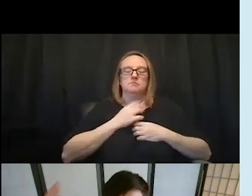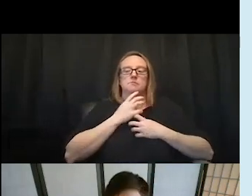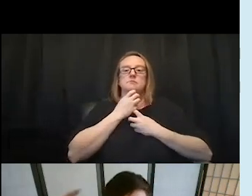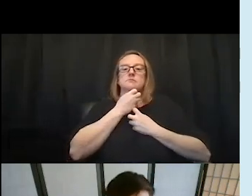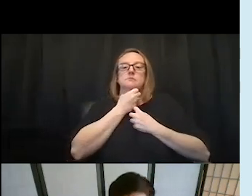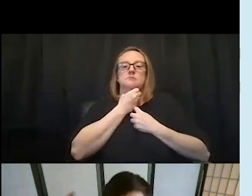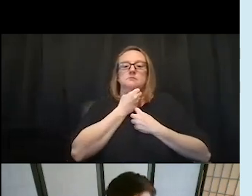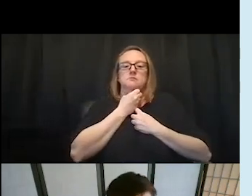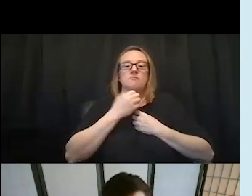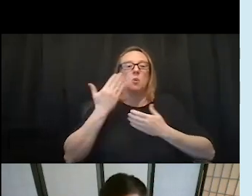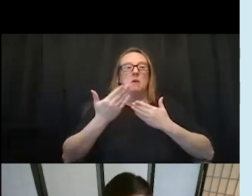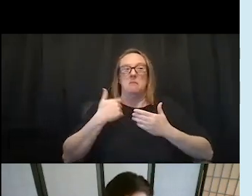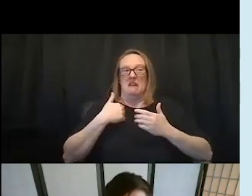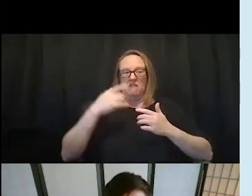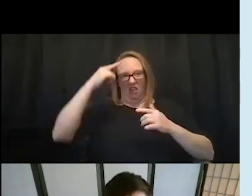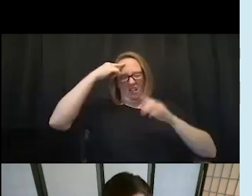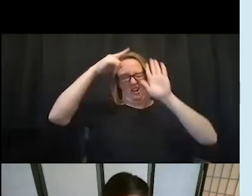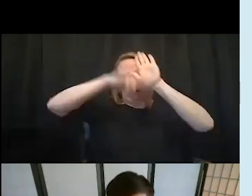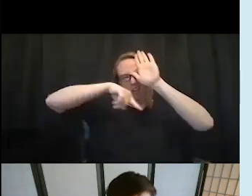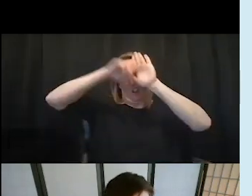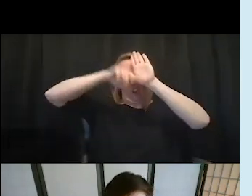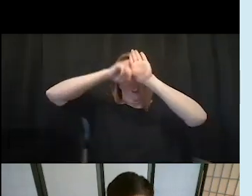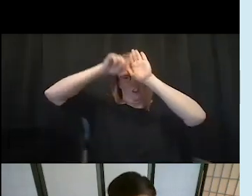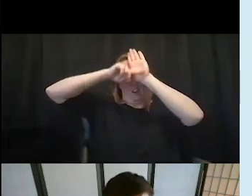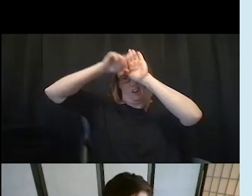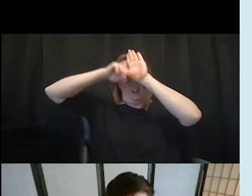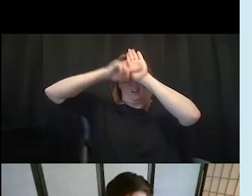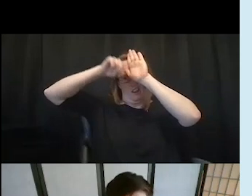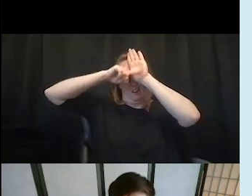a bunch of negative cycling thoughts um that I'm just kind of stuck on something and it's